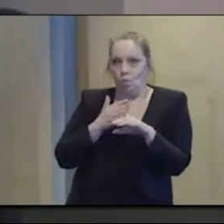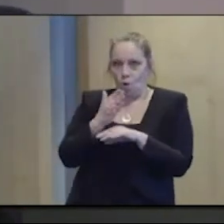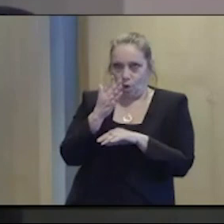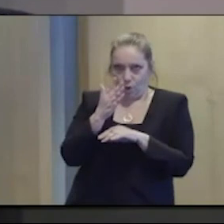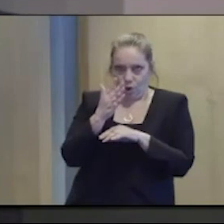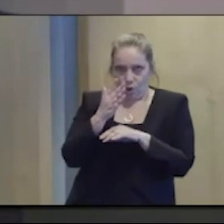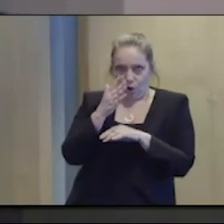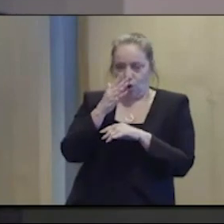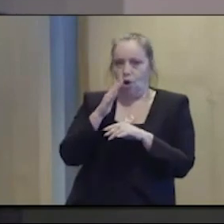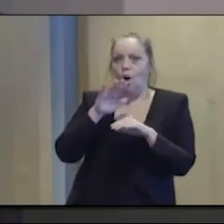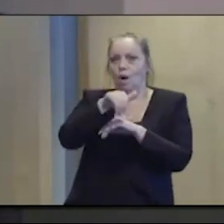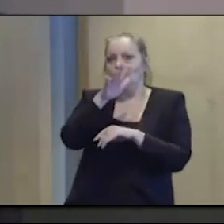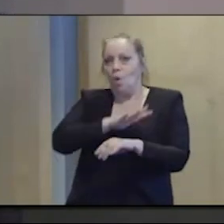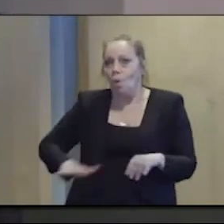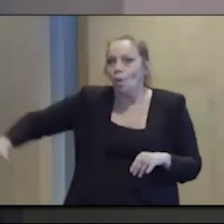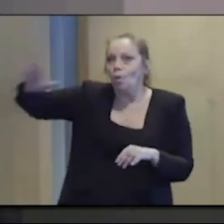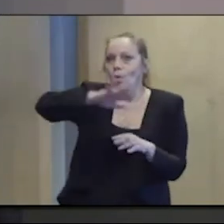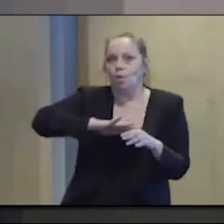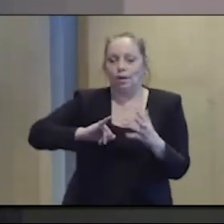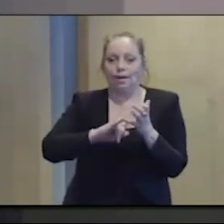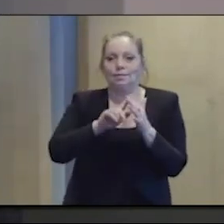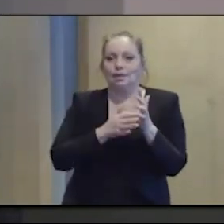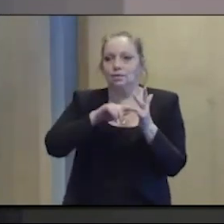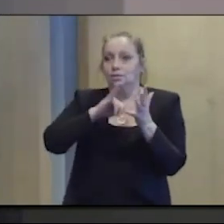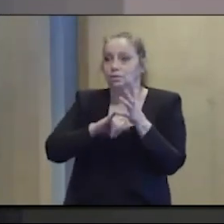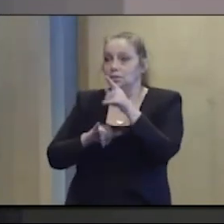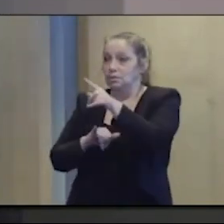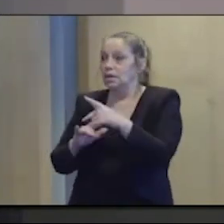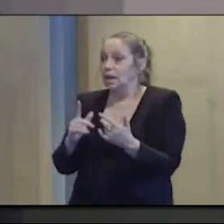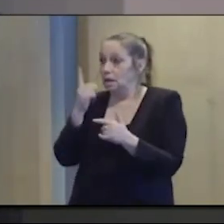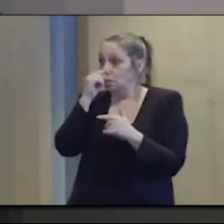kind of sectors. Is there like any foresight into that happening in the future because that just